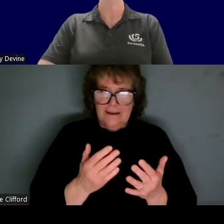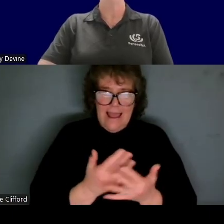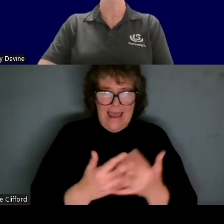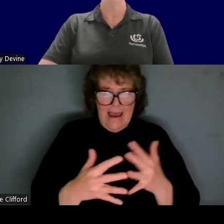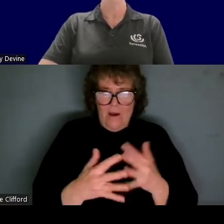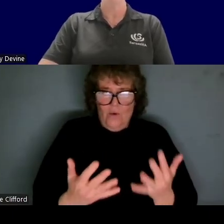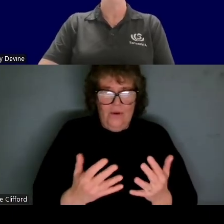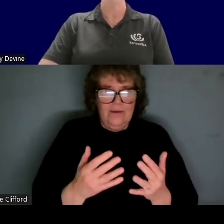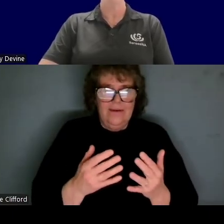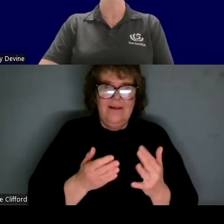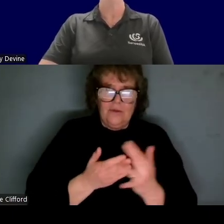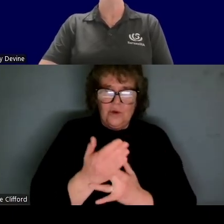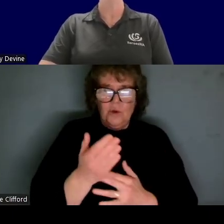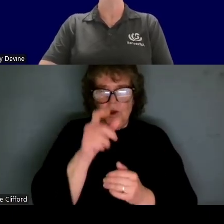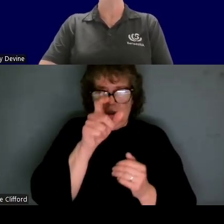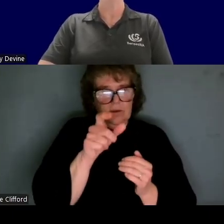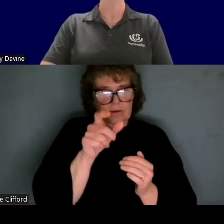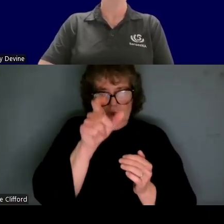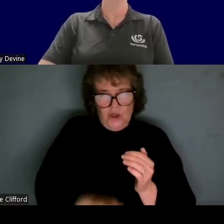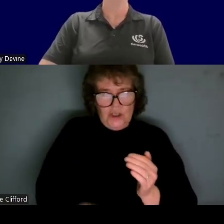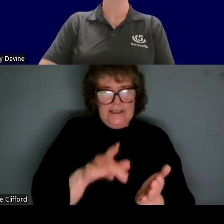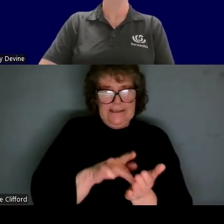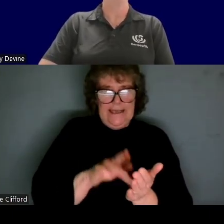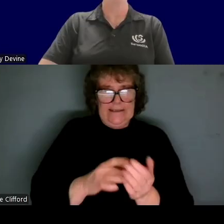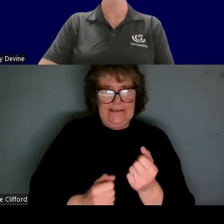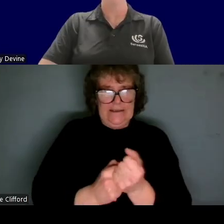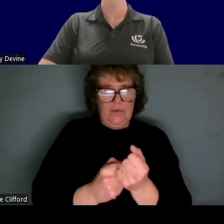entered support and meaningful engagement for a person living with deafblindness.